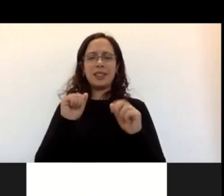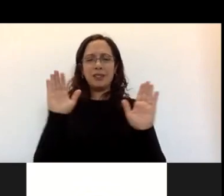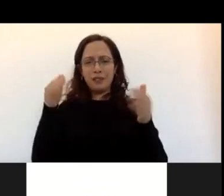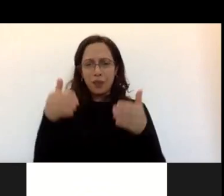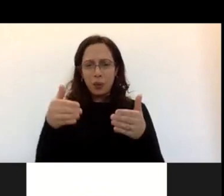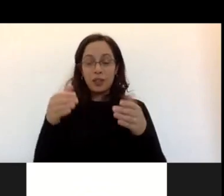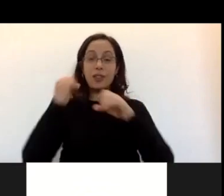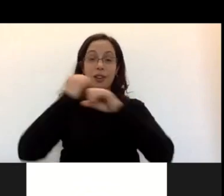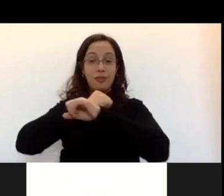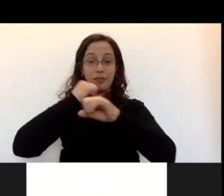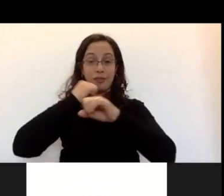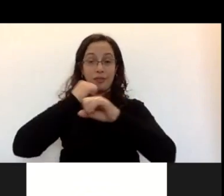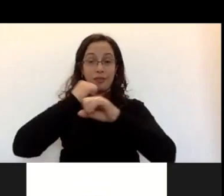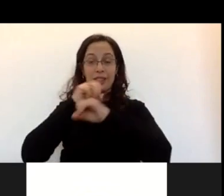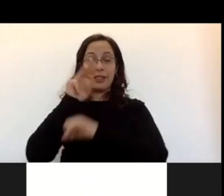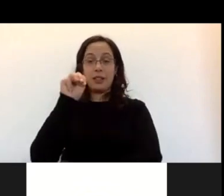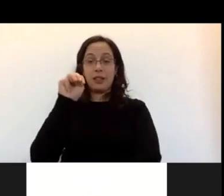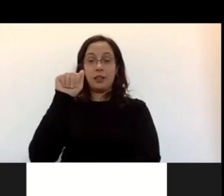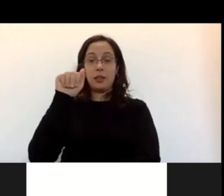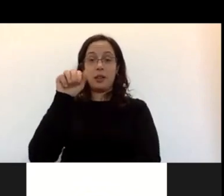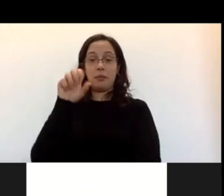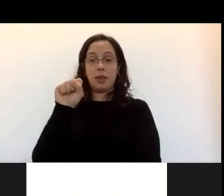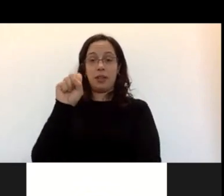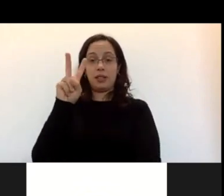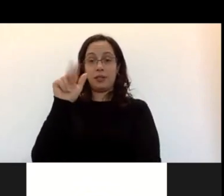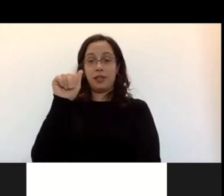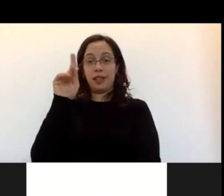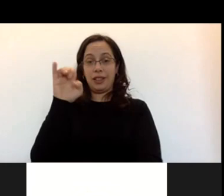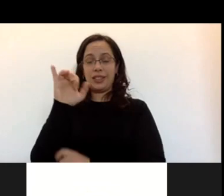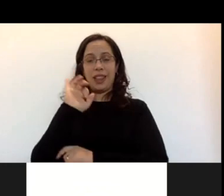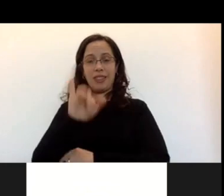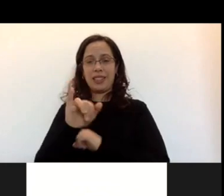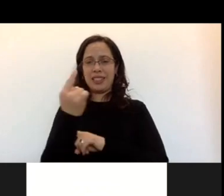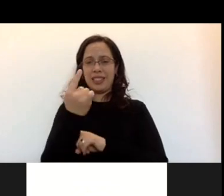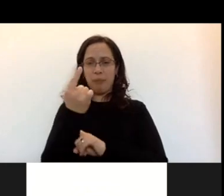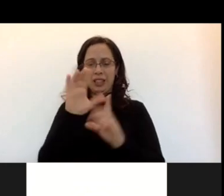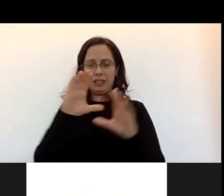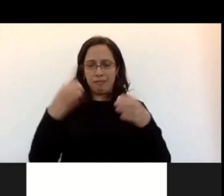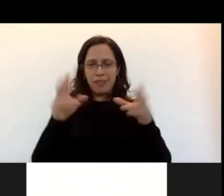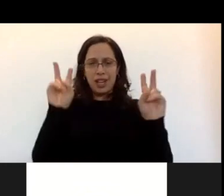mass violence is a phenomenon in itself and to move away from these questions of definition and